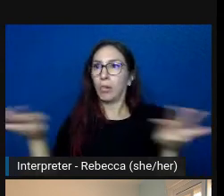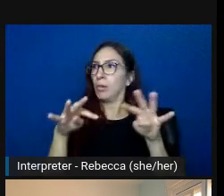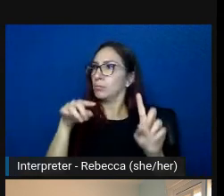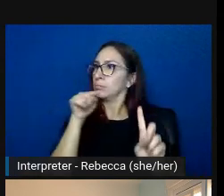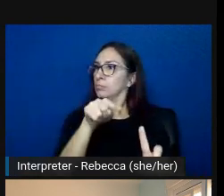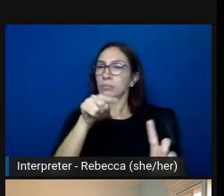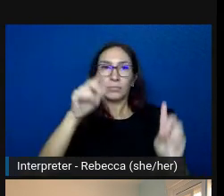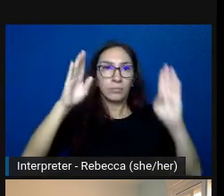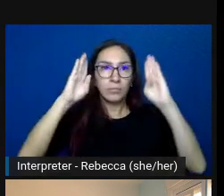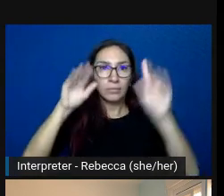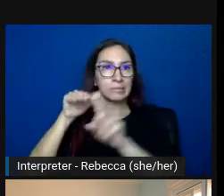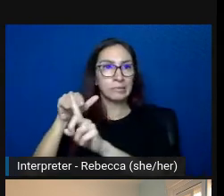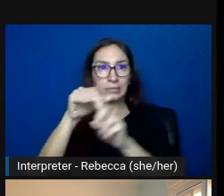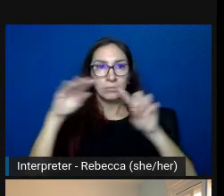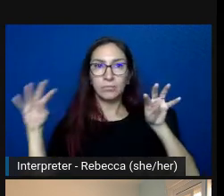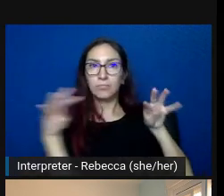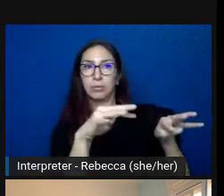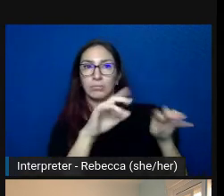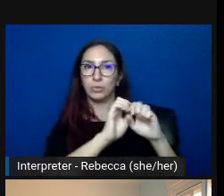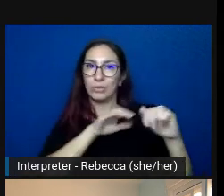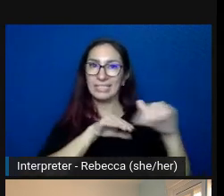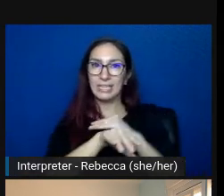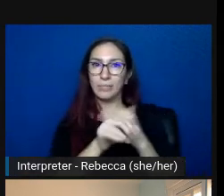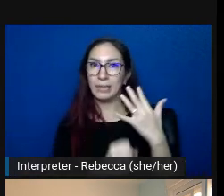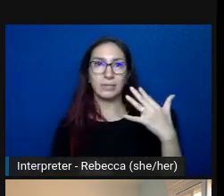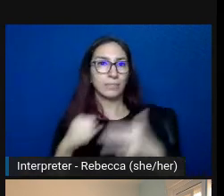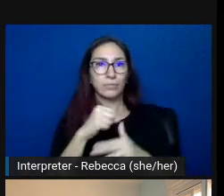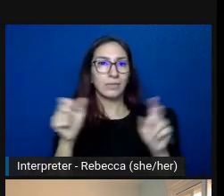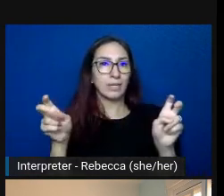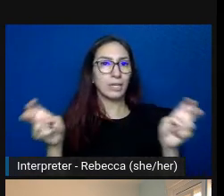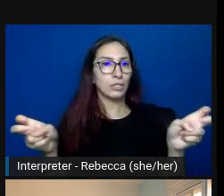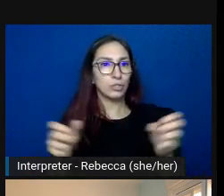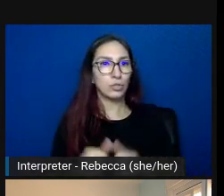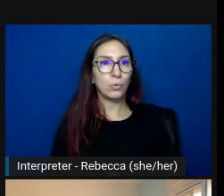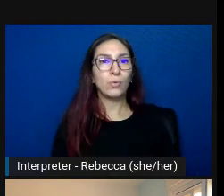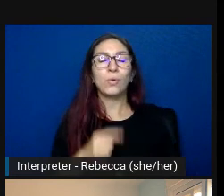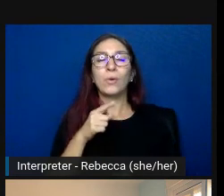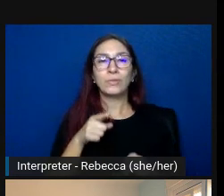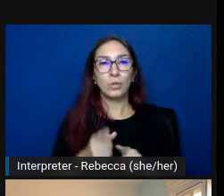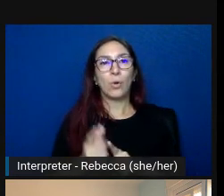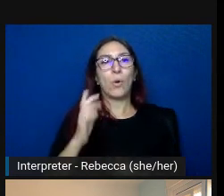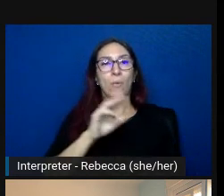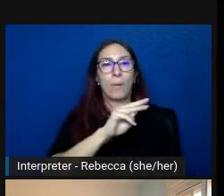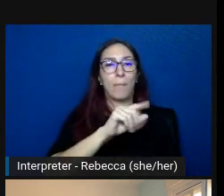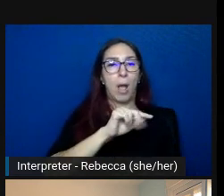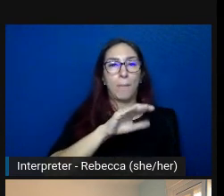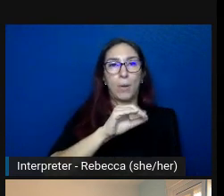Actually, when Joomla splitted from Mambo, when Joomla was started,